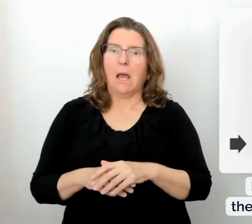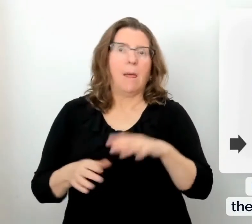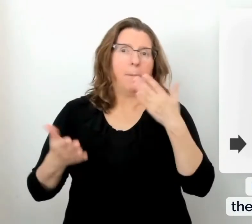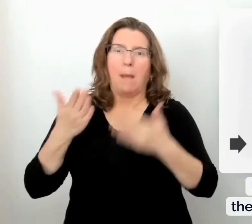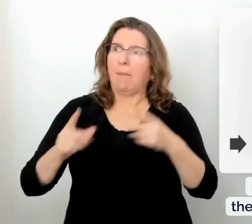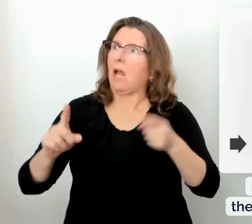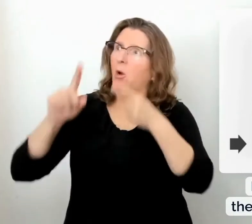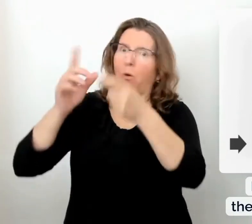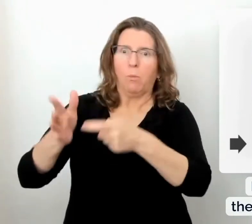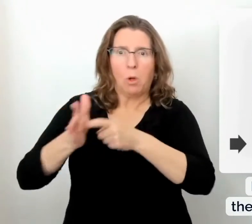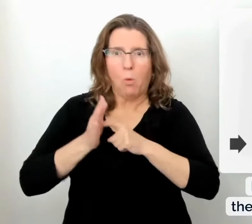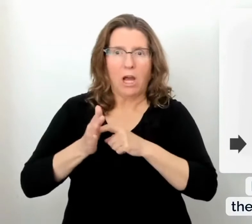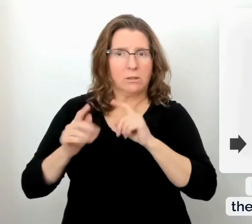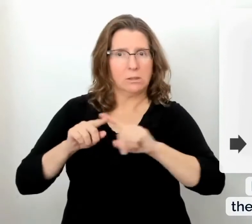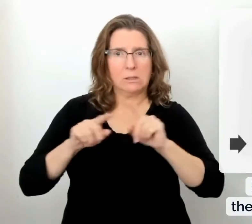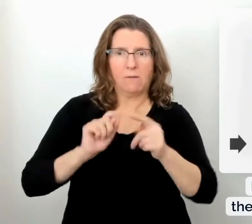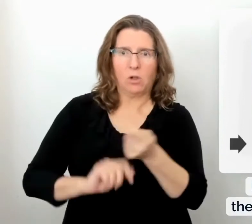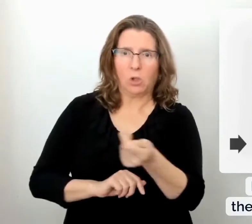It may take unusual tools.